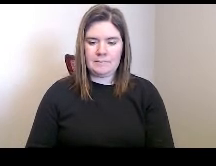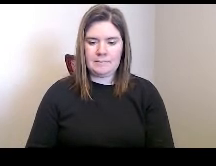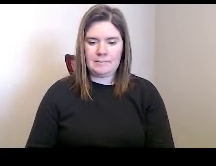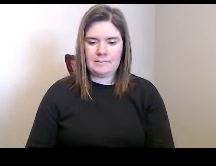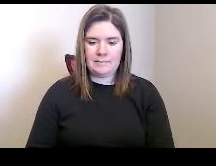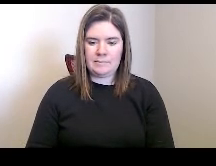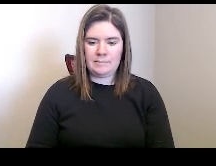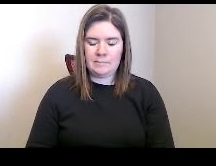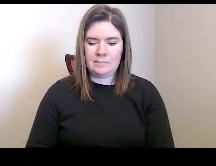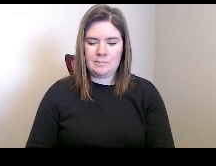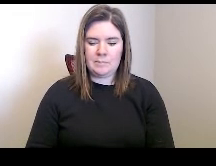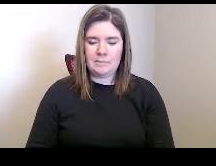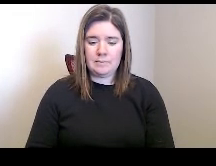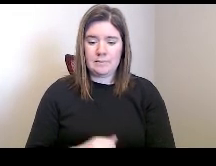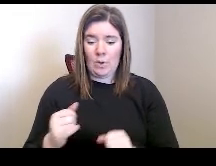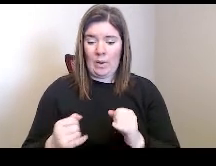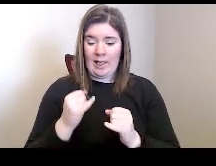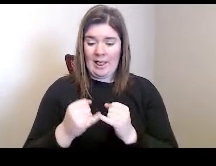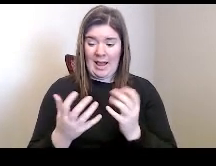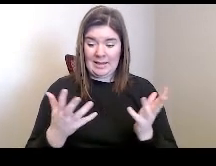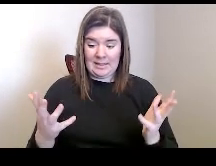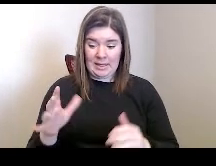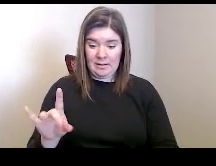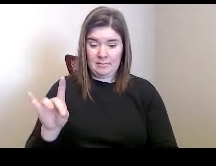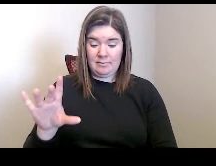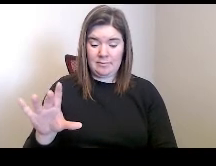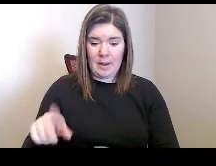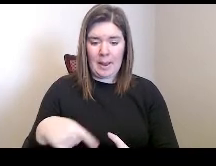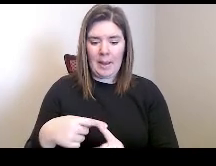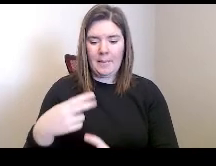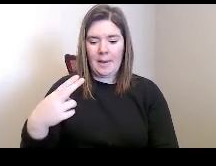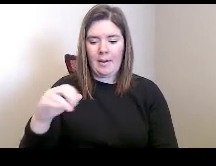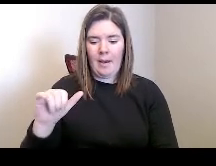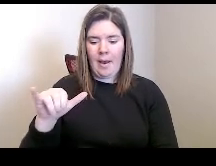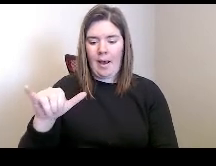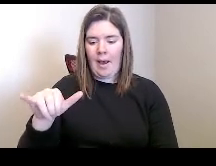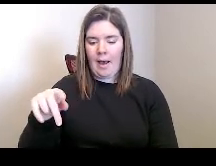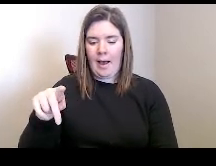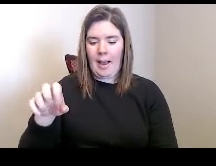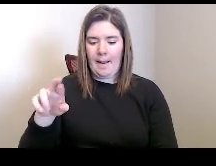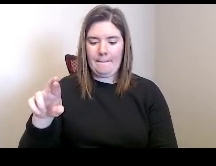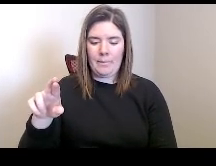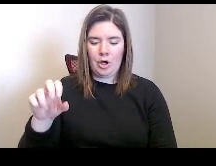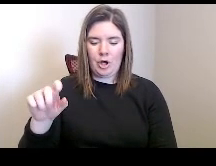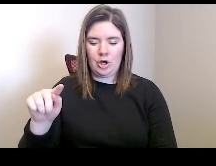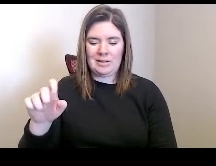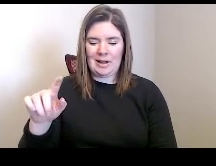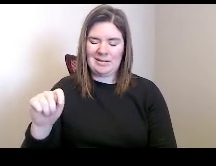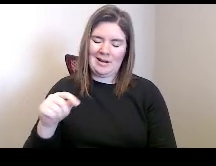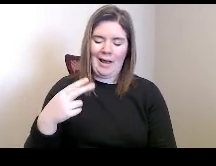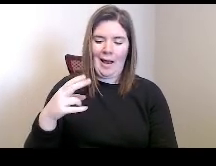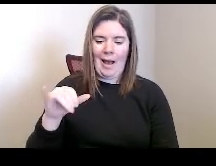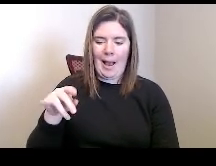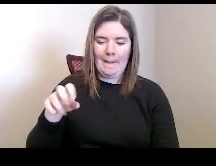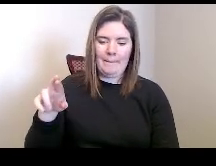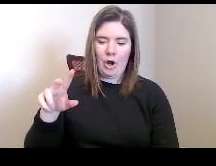One last thing I want to leave you with is hypertext in terms of Word documents or hyperlinks I should say. Links in general.